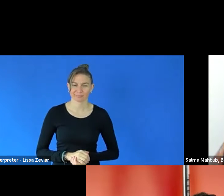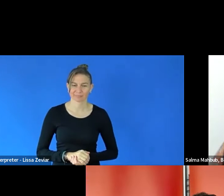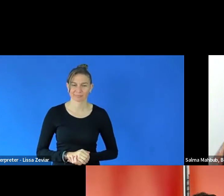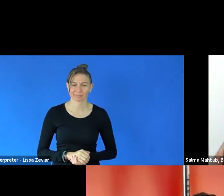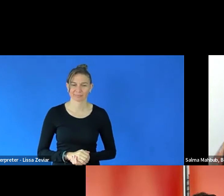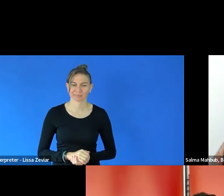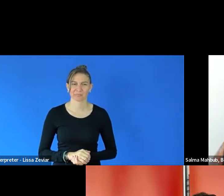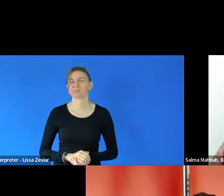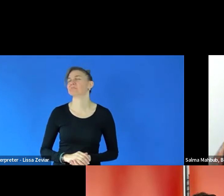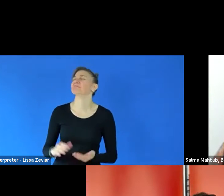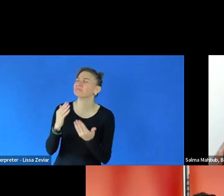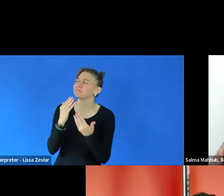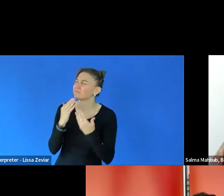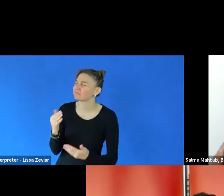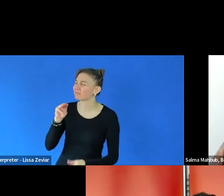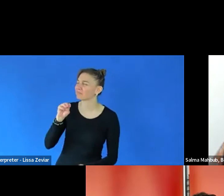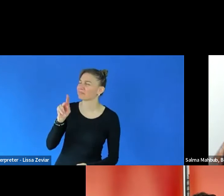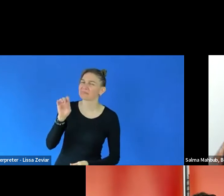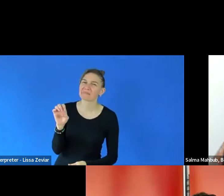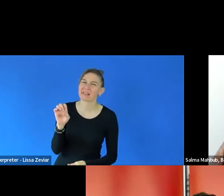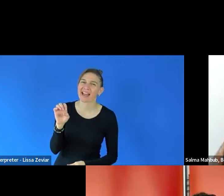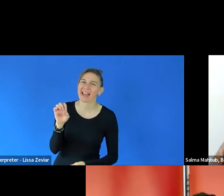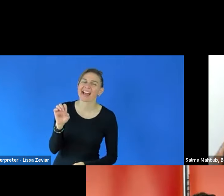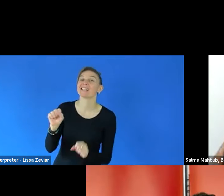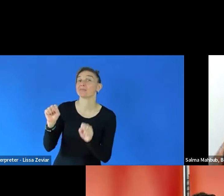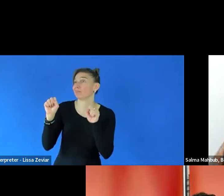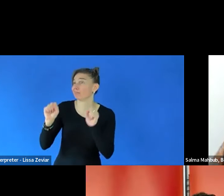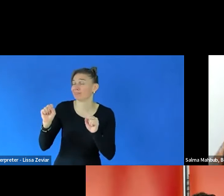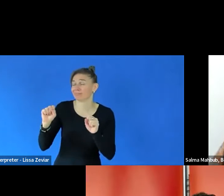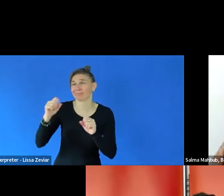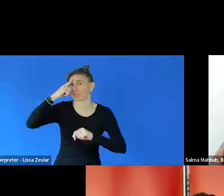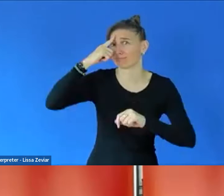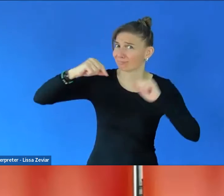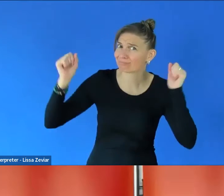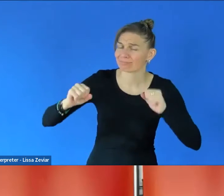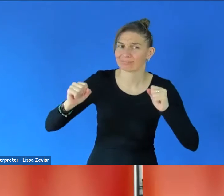Thank you, Mike. It has been exciting of the past three years